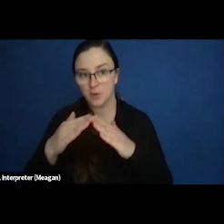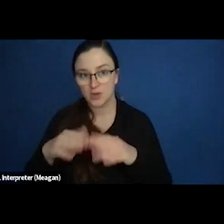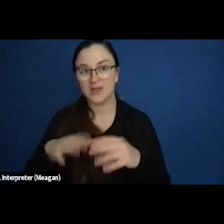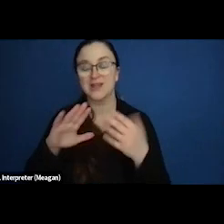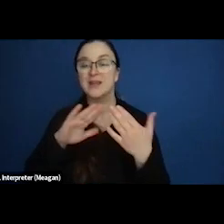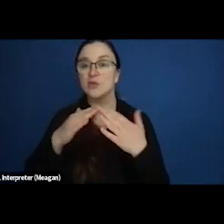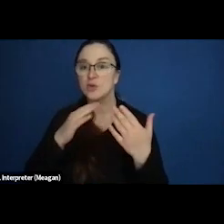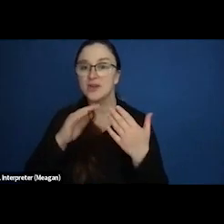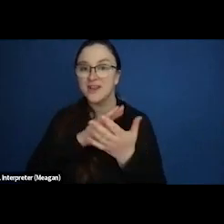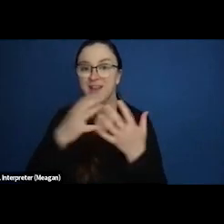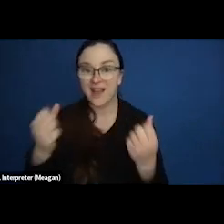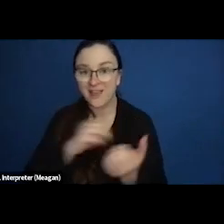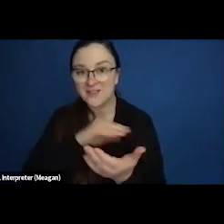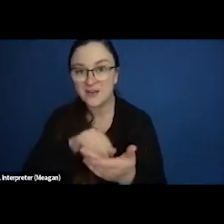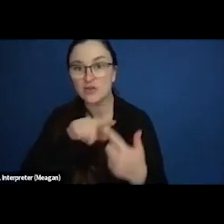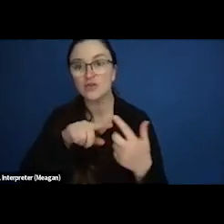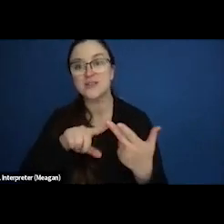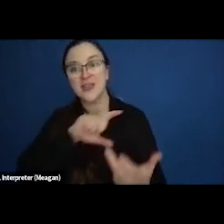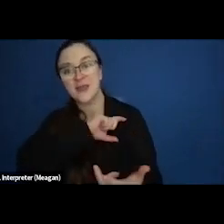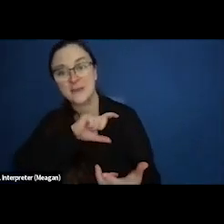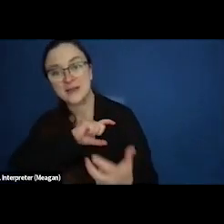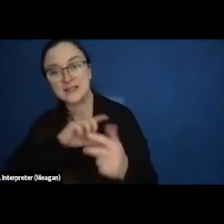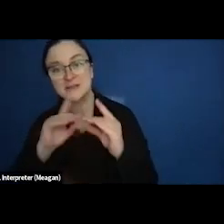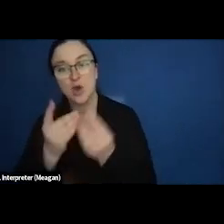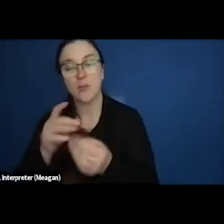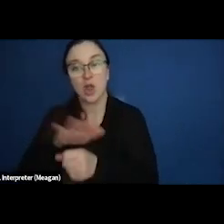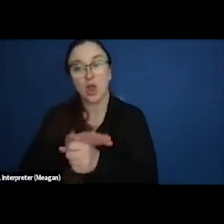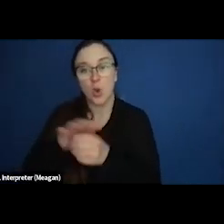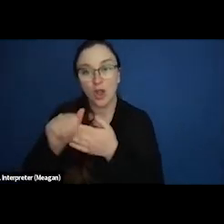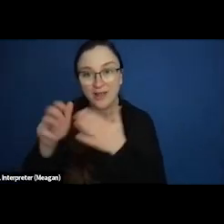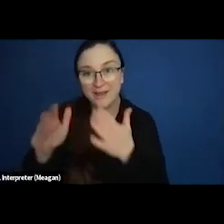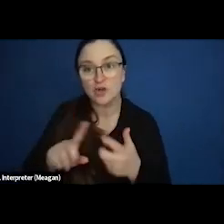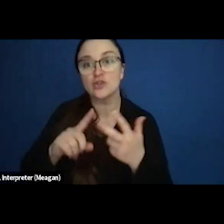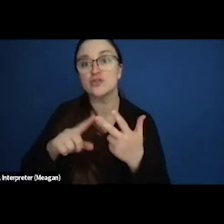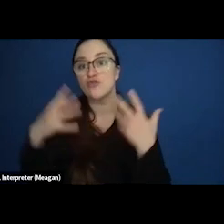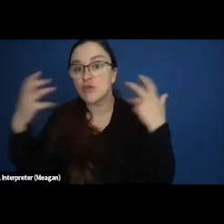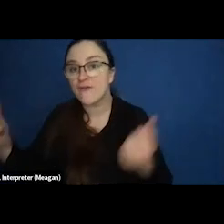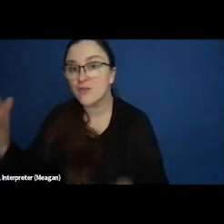the Boston Police Department, local community leaders, recovery coach, recovery coaches,